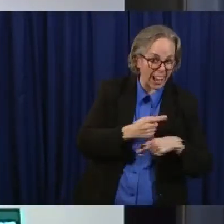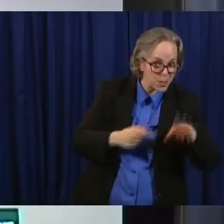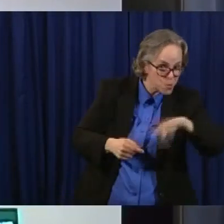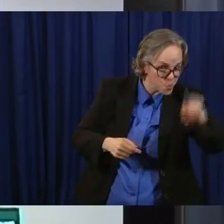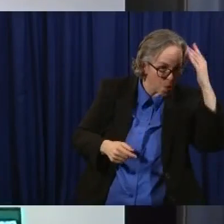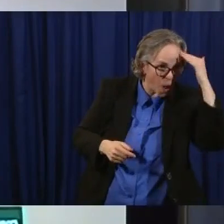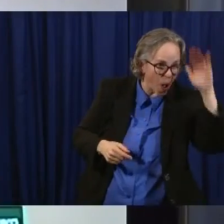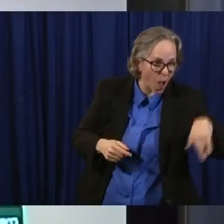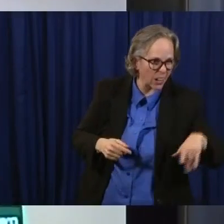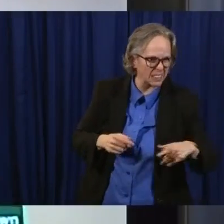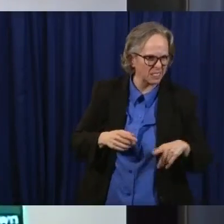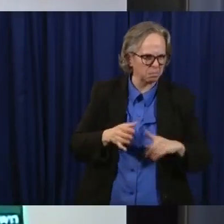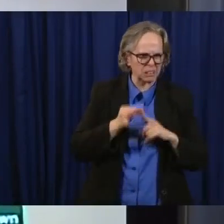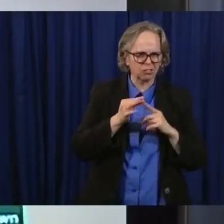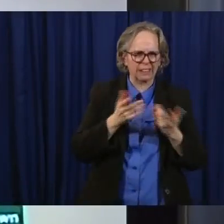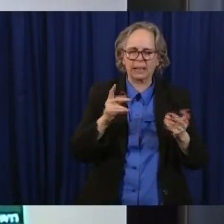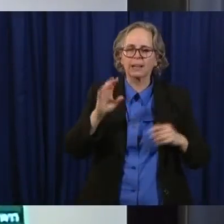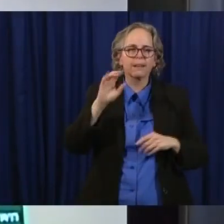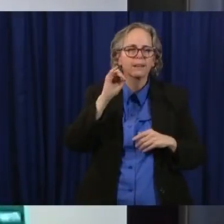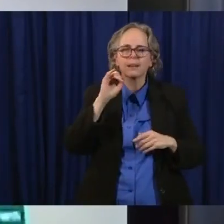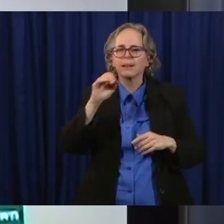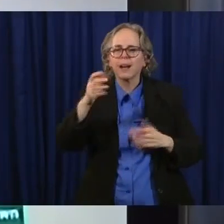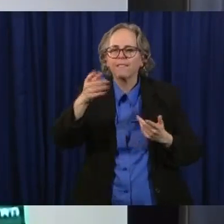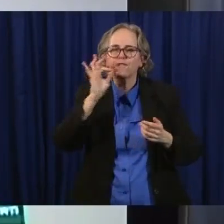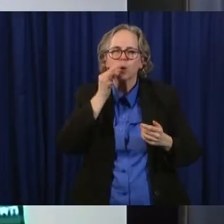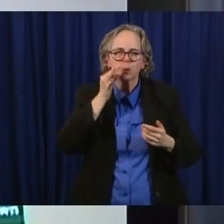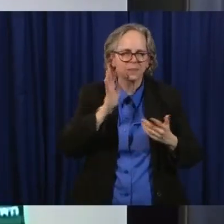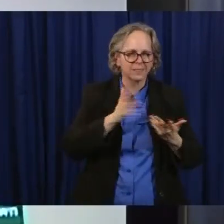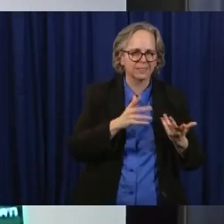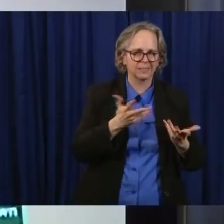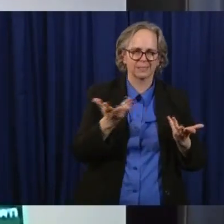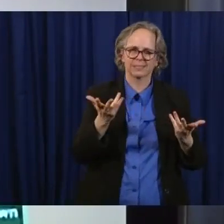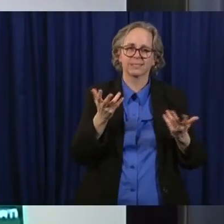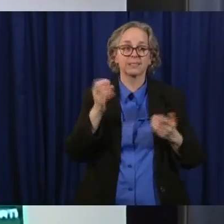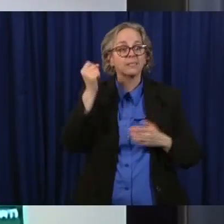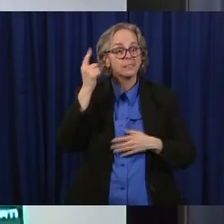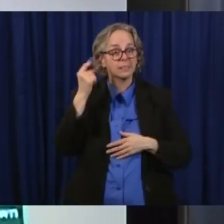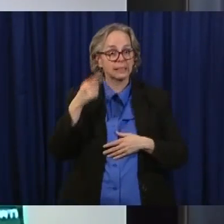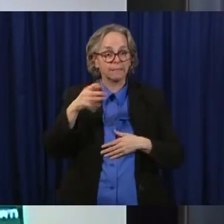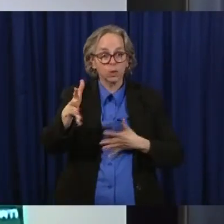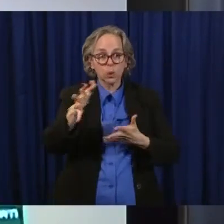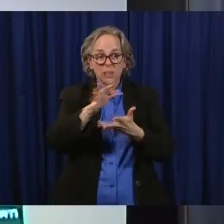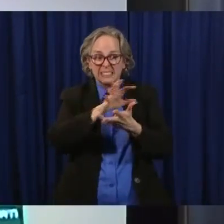SOMETHING YOU DAMAGE CELLS. MOST PEOPLE WHO HAVE TRIED TO FREEZE FRUIT HAVE BEEN ABLE TO TELL THAT, ESPECIALLY JUICY